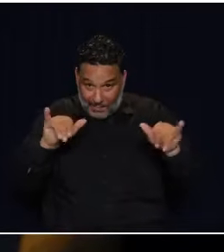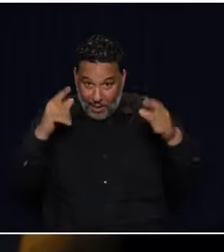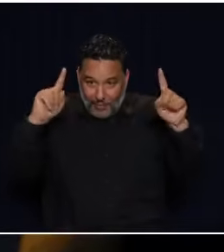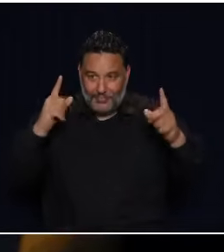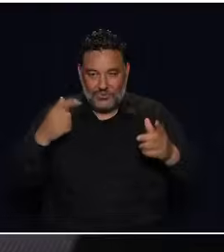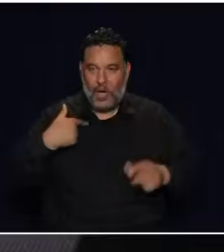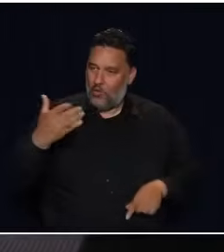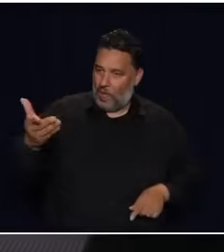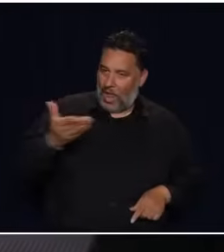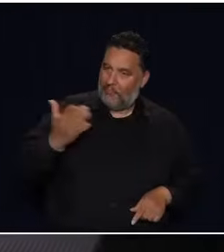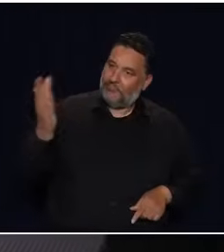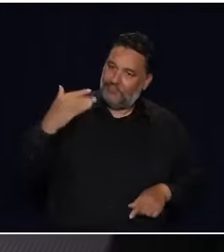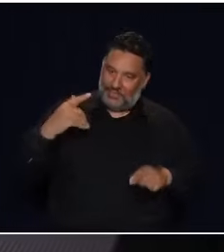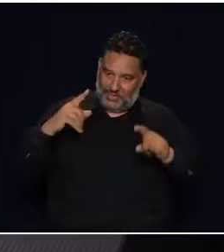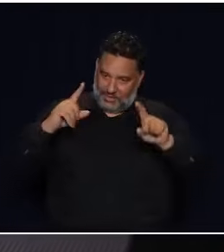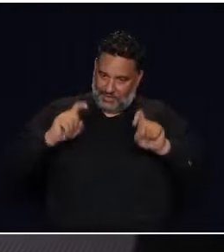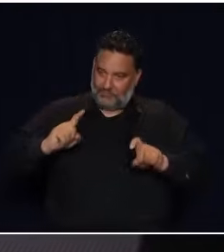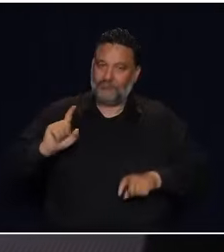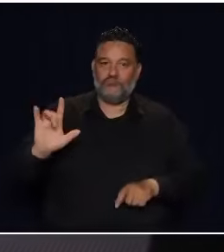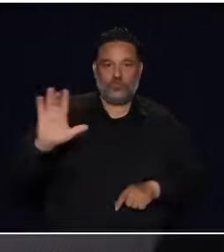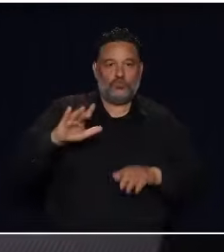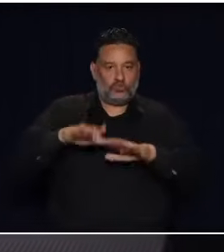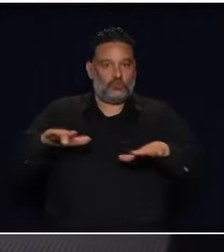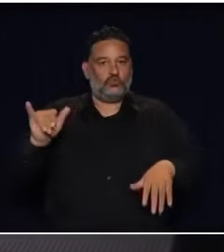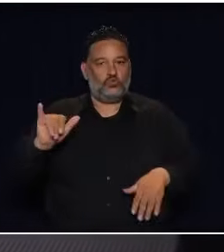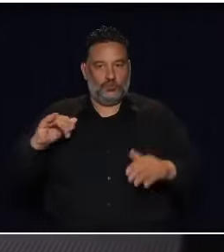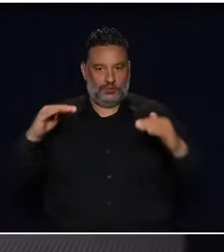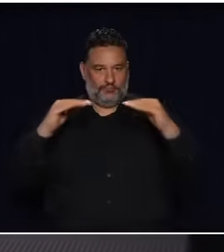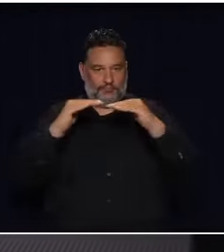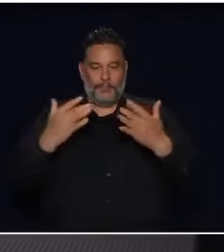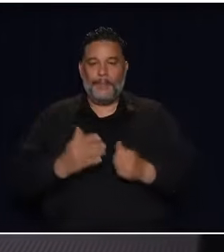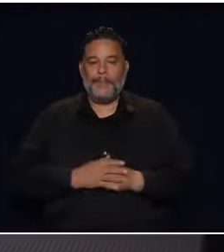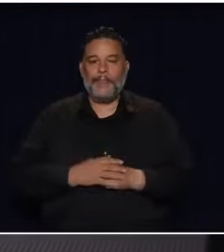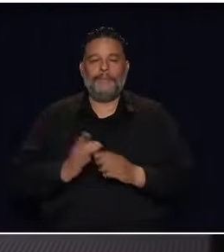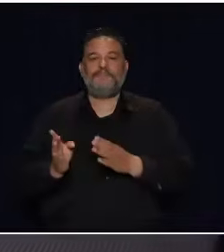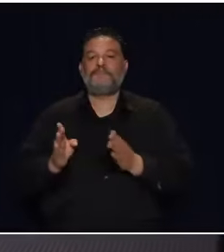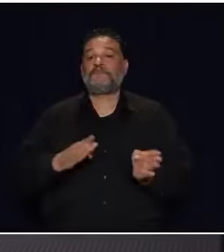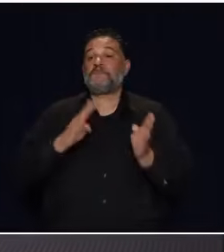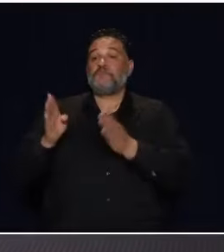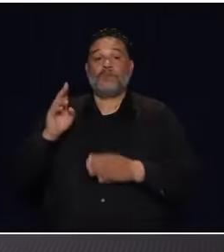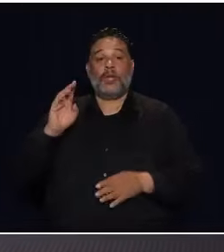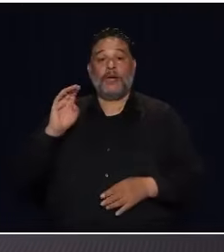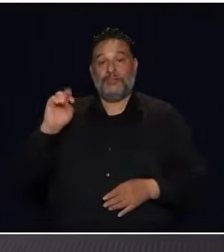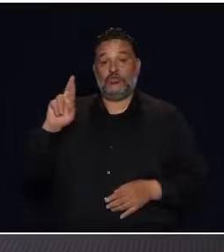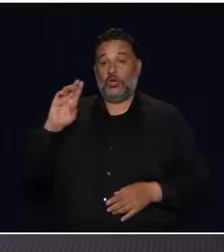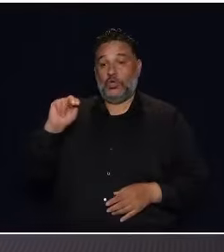OUTCOMES, BUT WE DON'T KNOW BECAUSE THEY ARE NOT ASSESSED. I WOULD WELCOME THEM IN TO COME